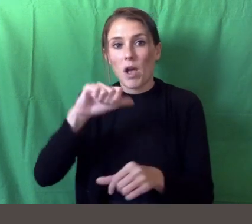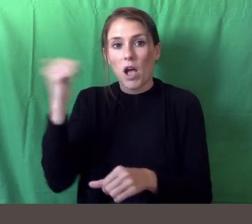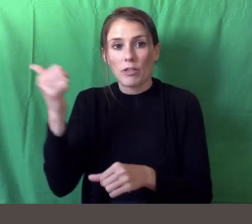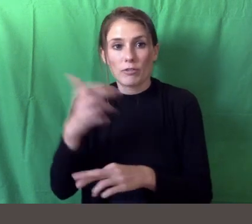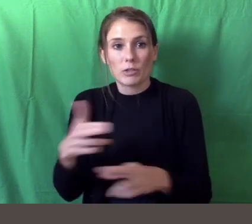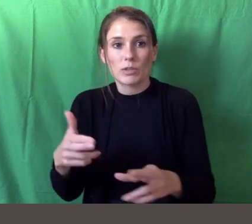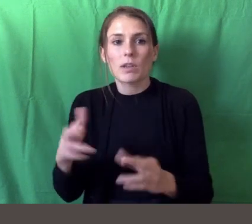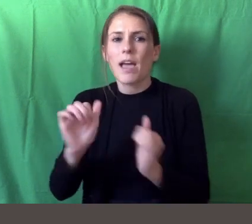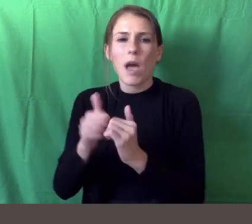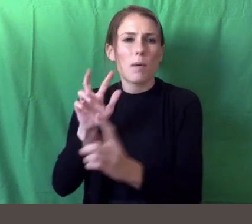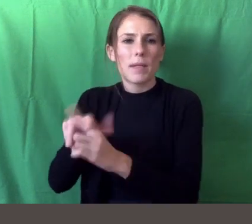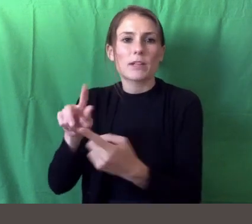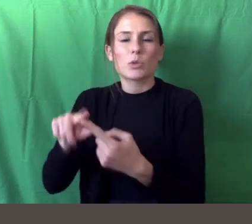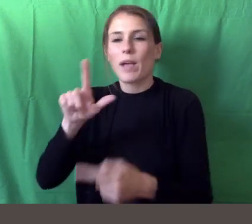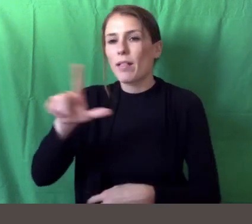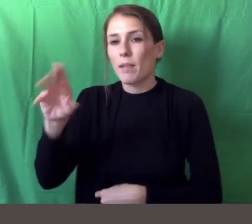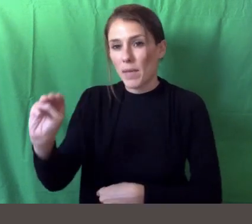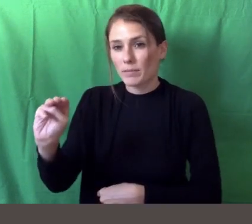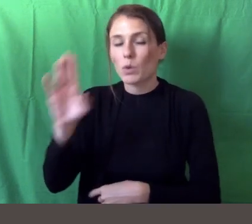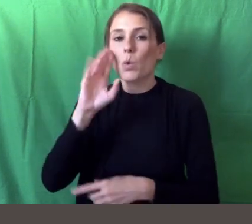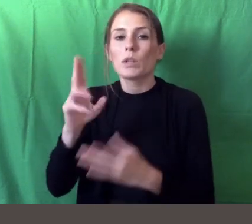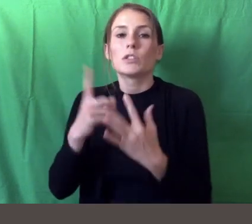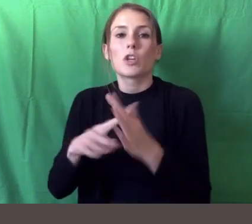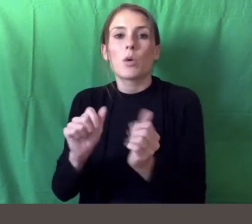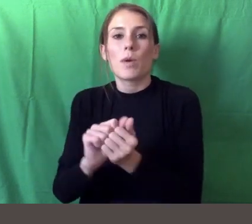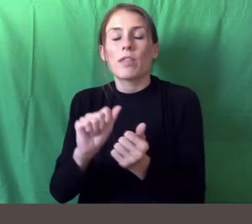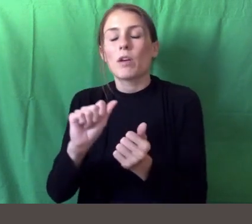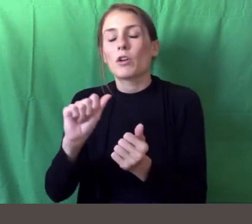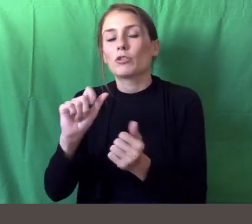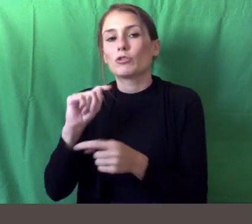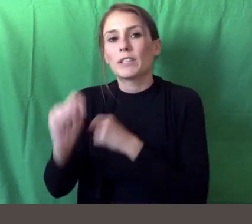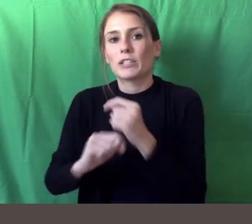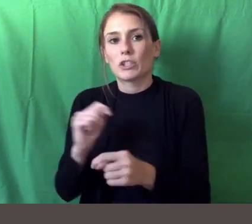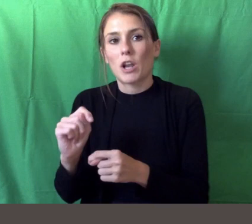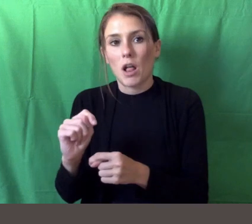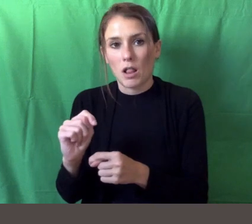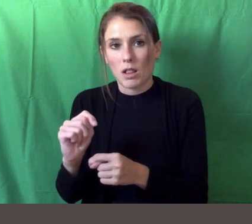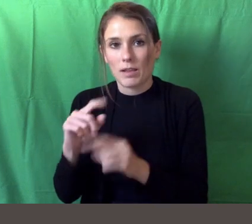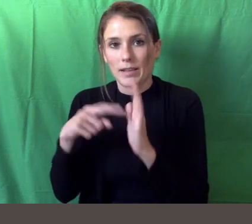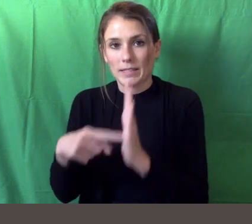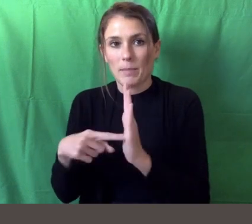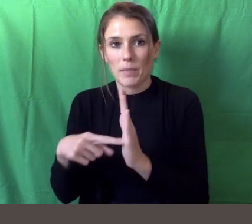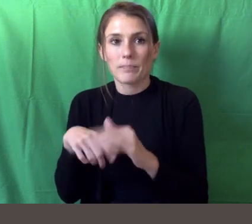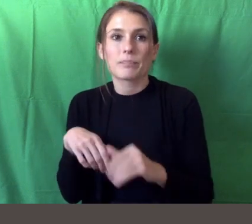Let's start with a traditional NLP example.